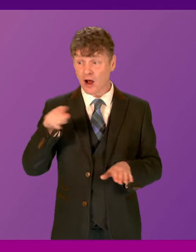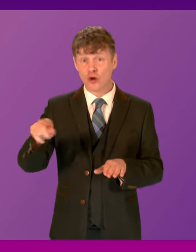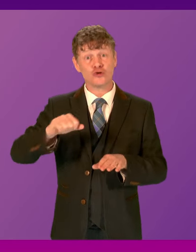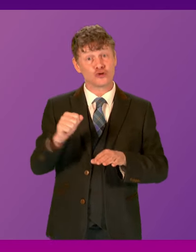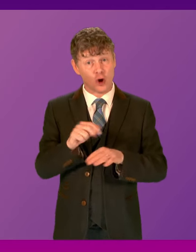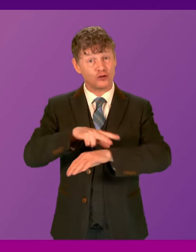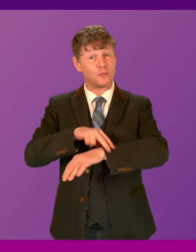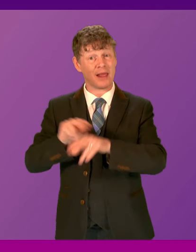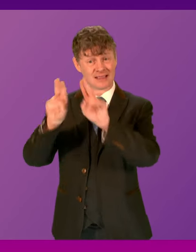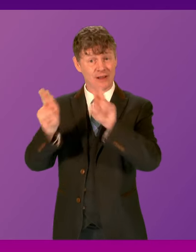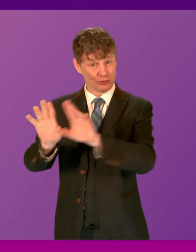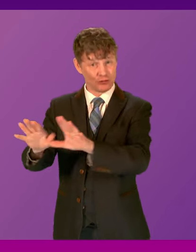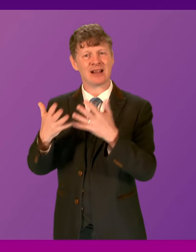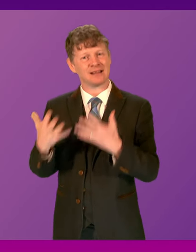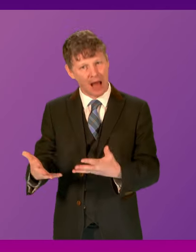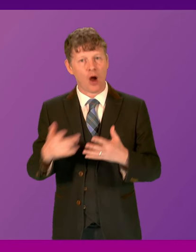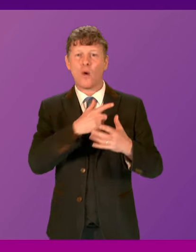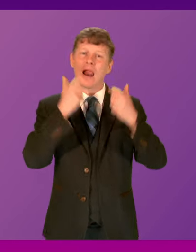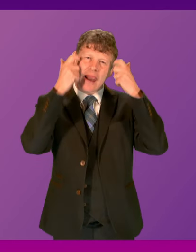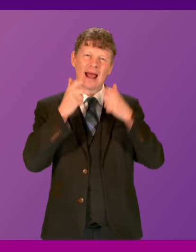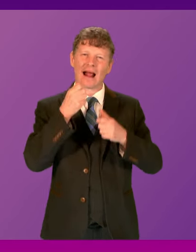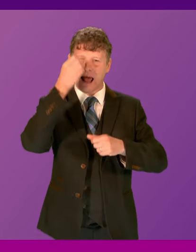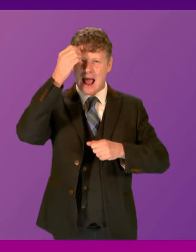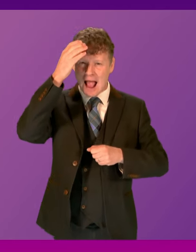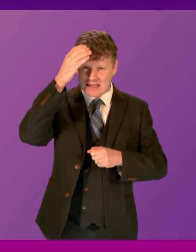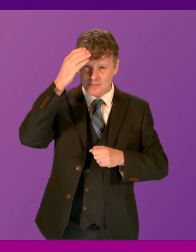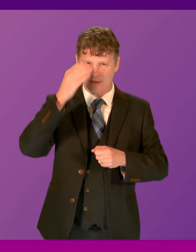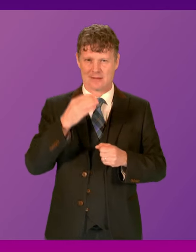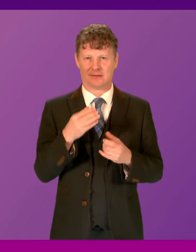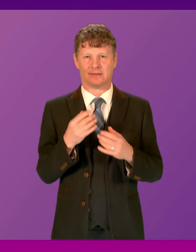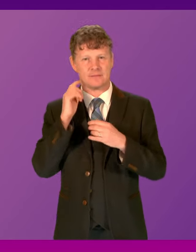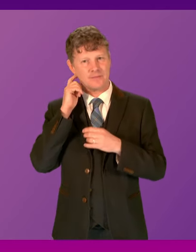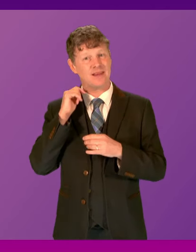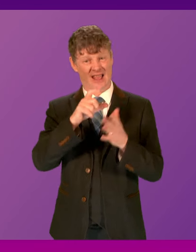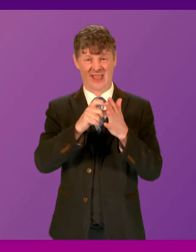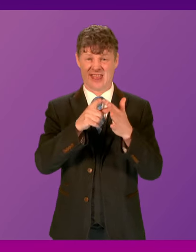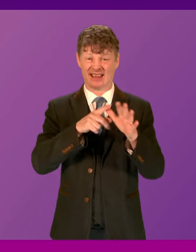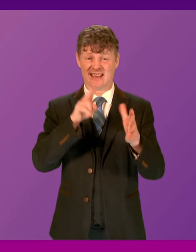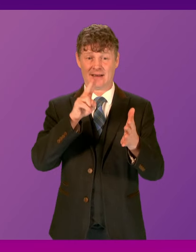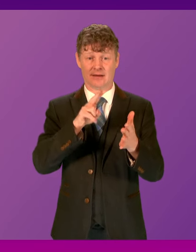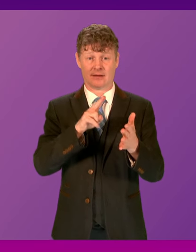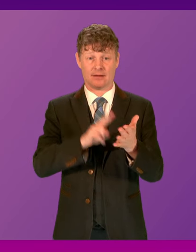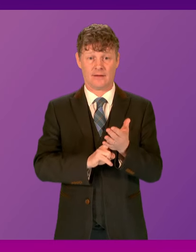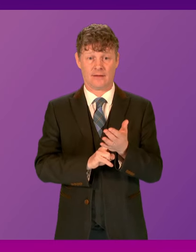Let me now quote legal experts. Roddy Dunlop, the dean of the—